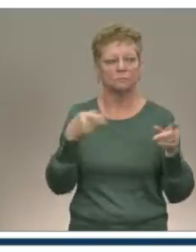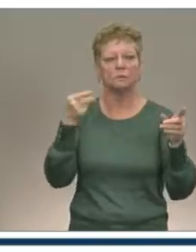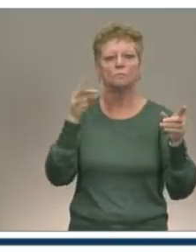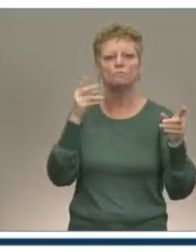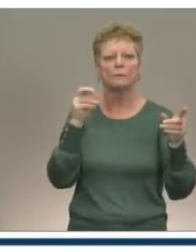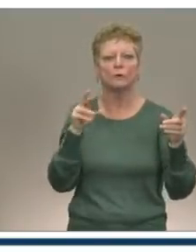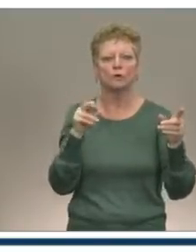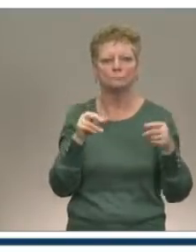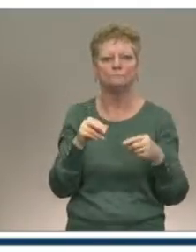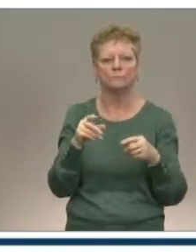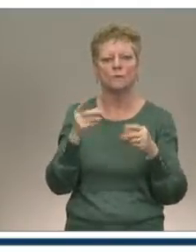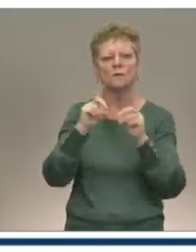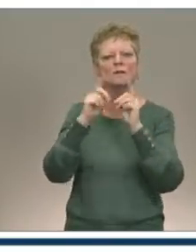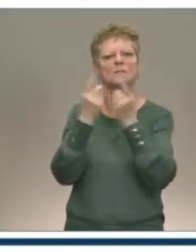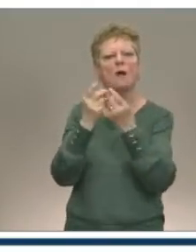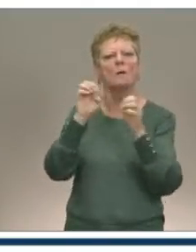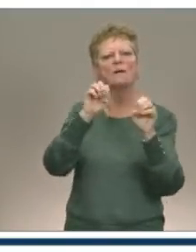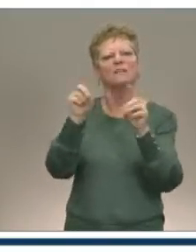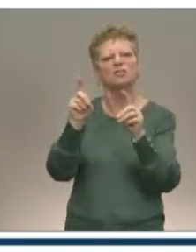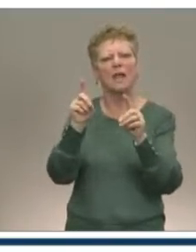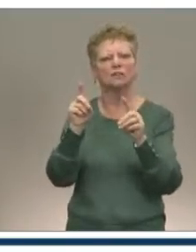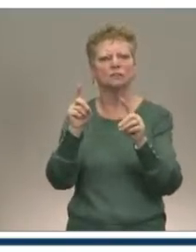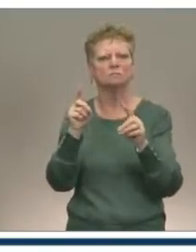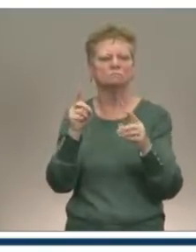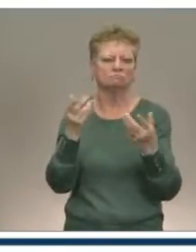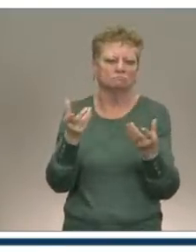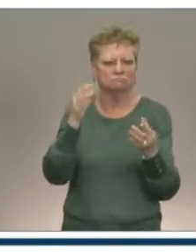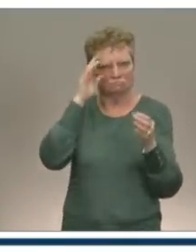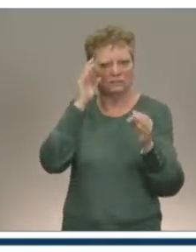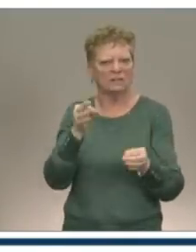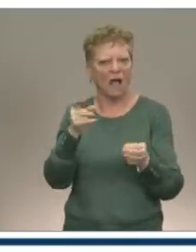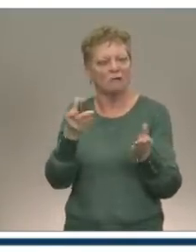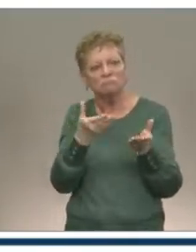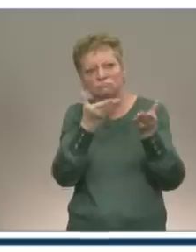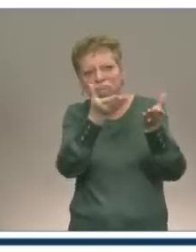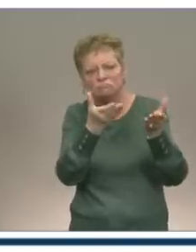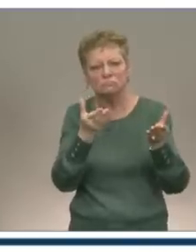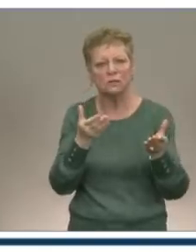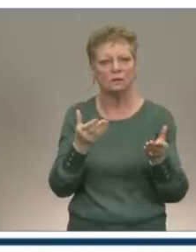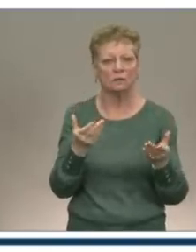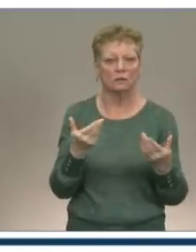that the department of education had kind of kind of come forward with um and i guess we know that